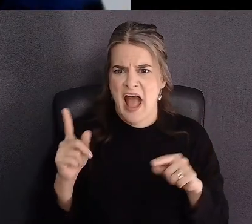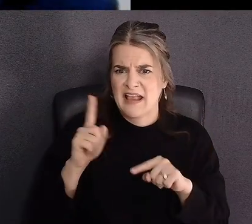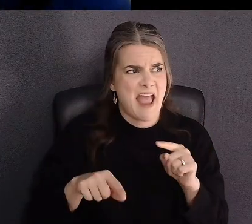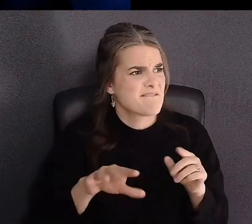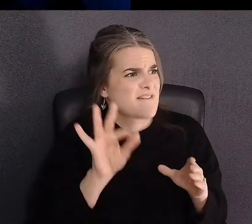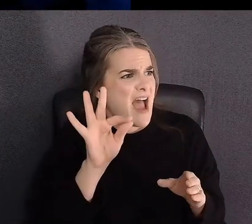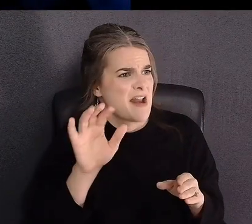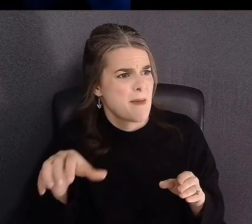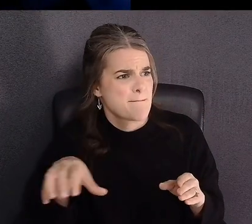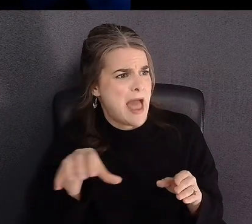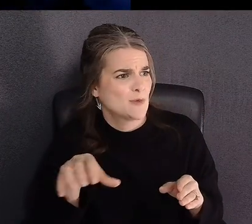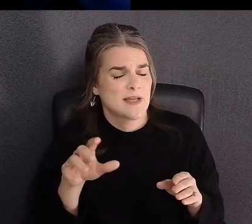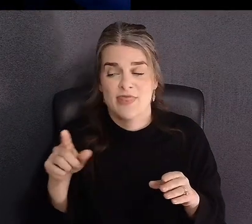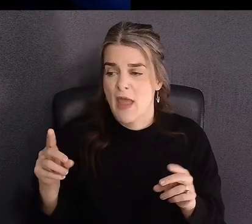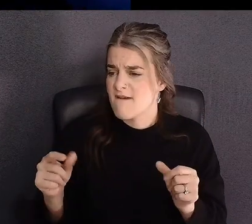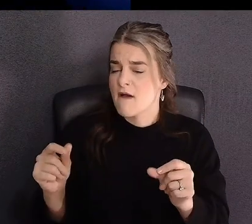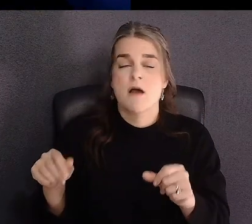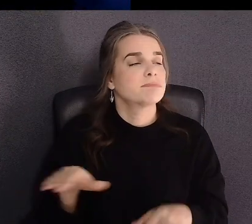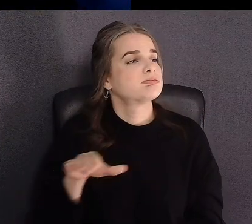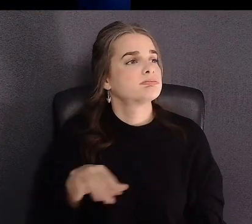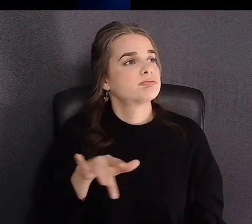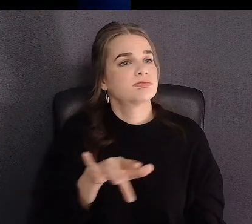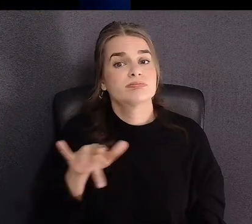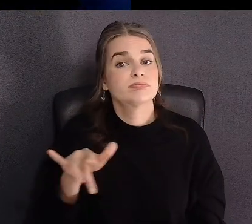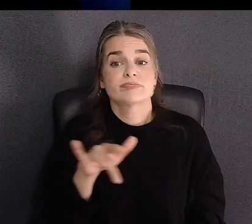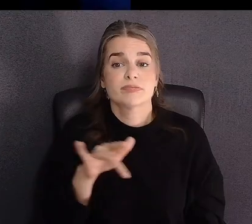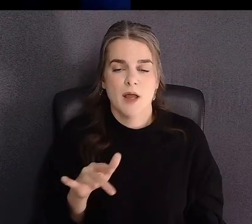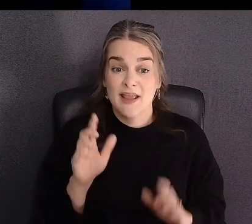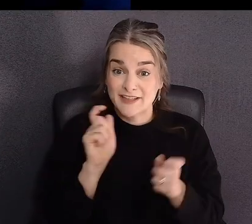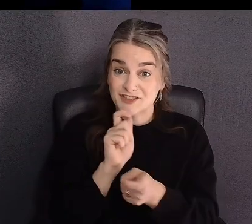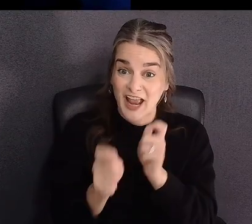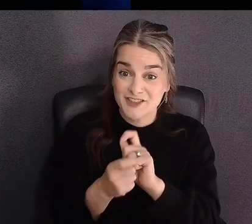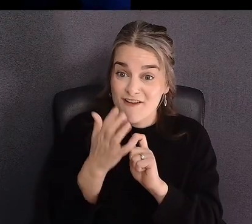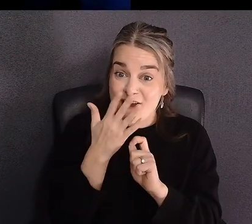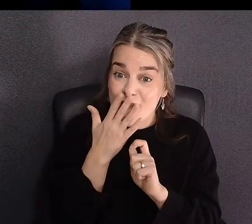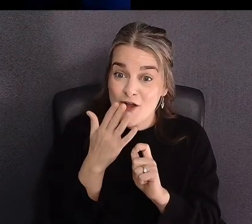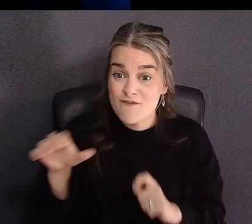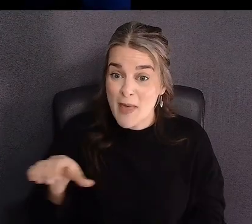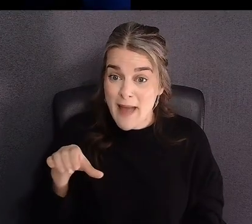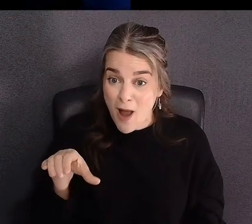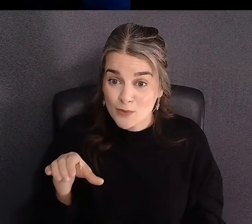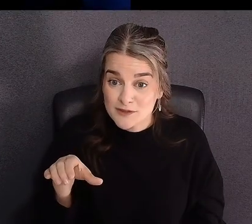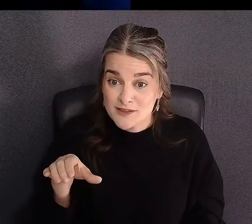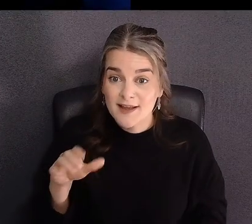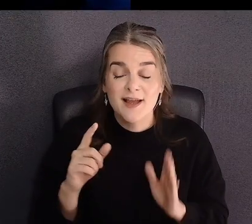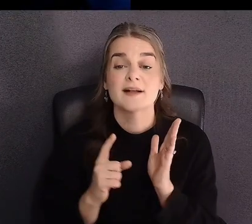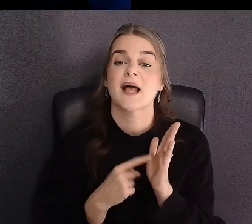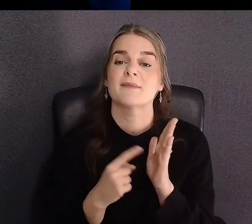And you can change the color of the mouse. So sometimes your dot on it is different,